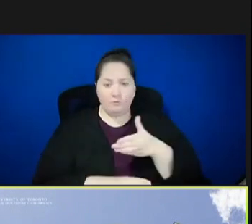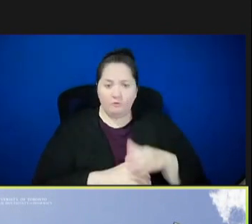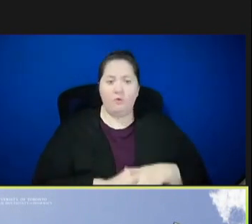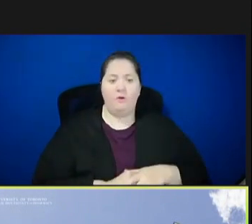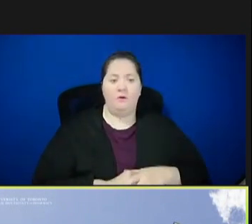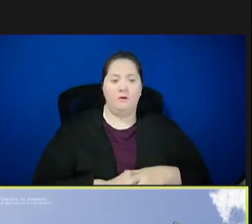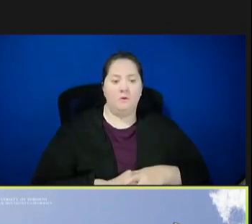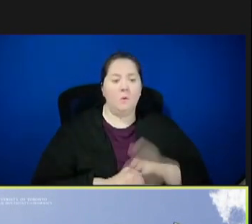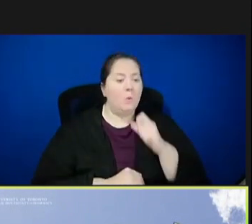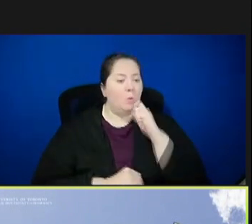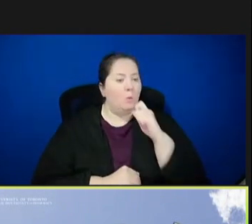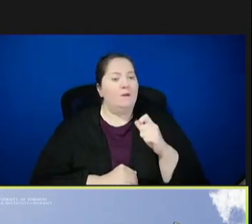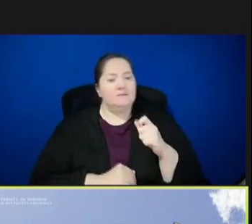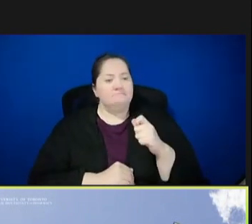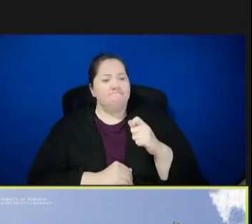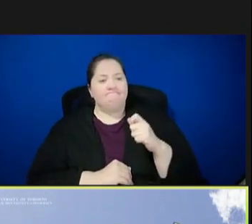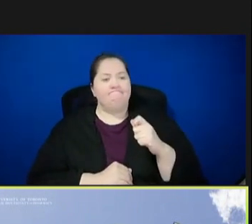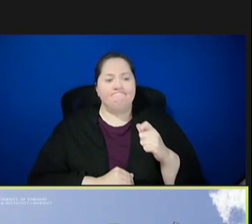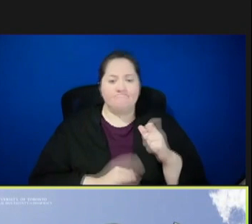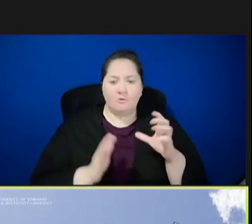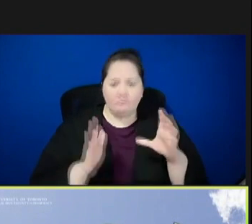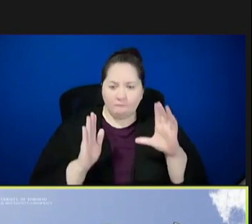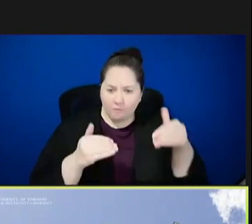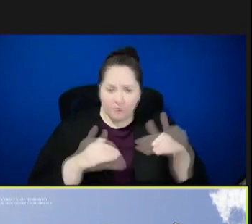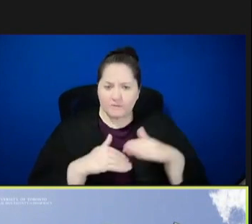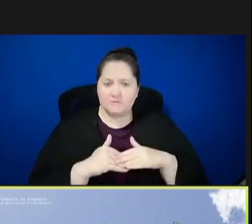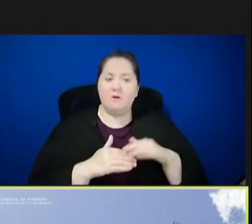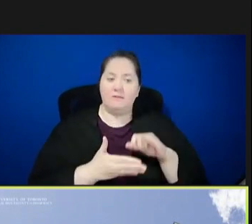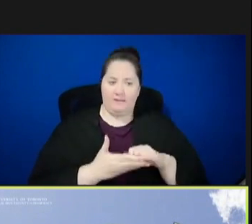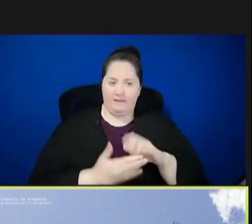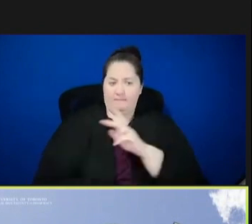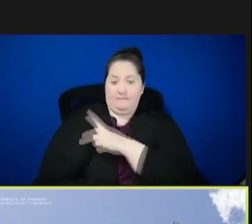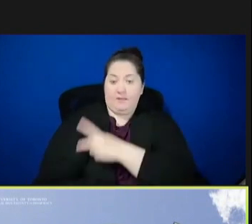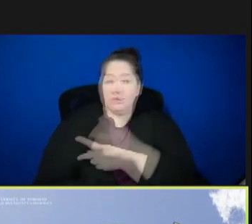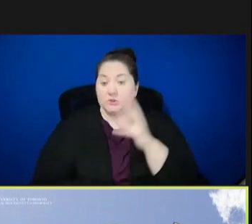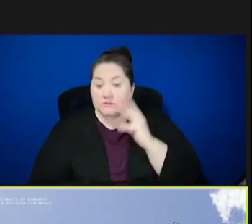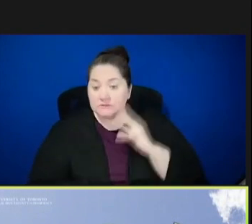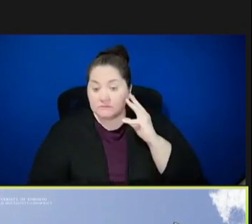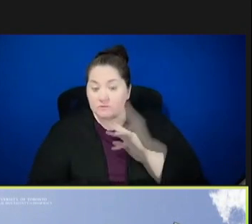really something that was ever focused on and that is the patient experience and then teaching people